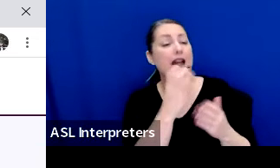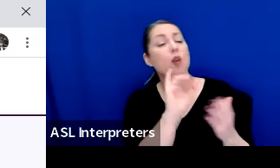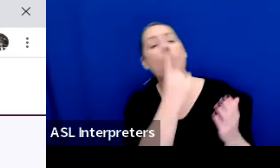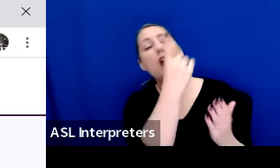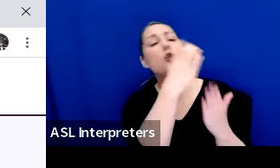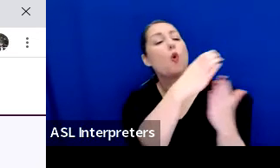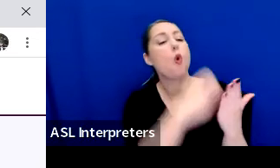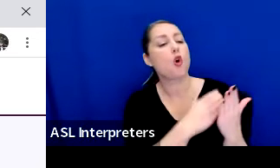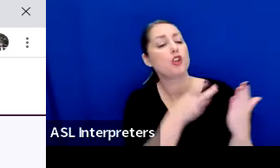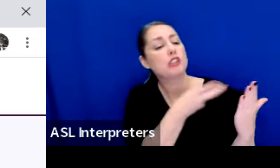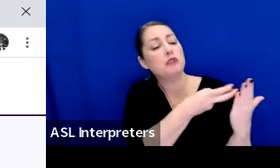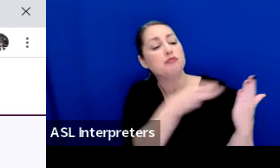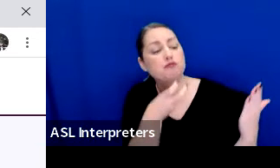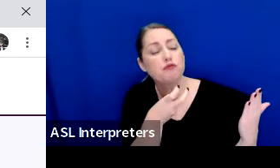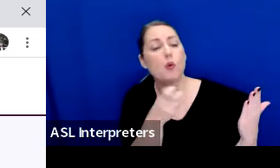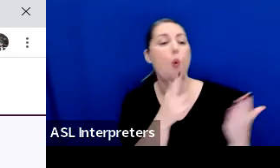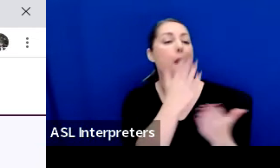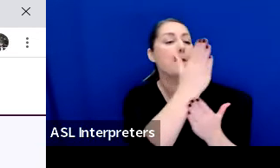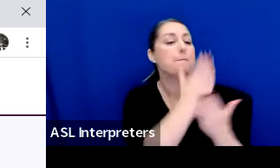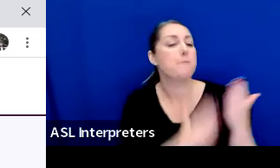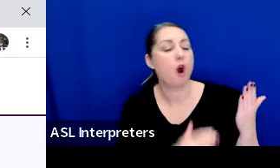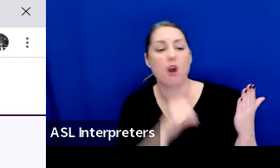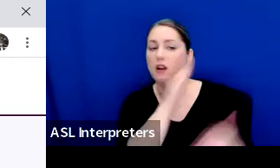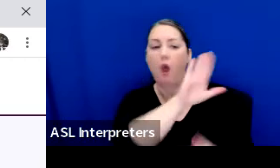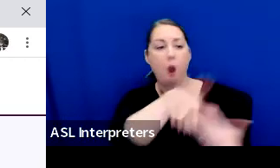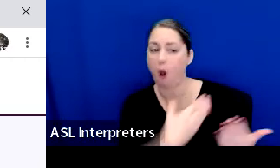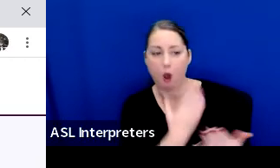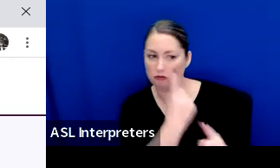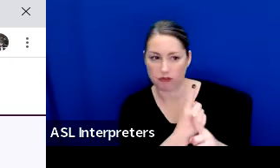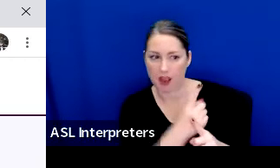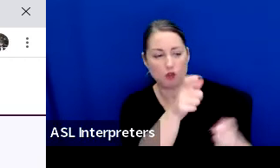Yeah, you don't have to just take one course that somebody did that you can easily find combined.